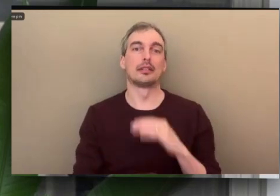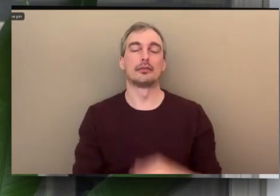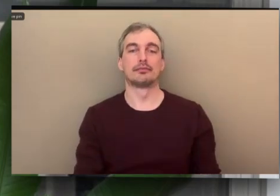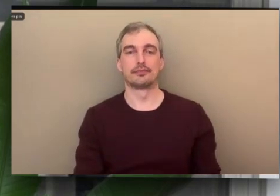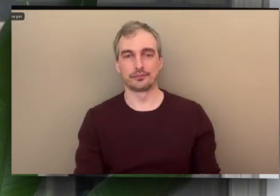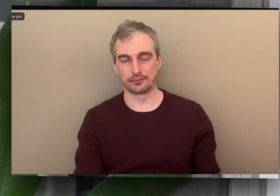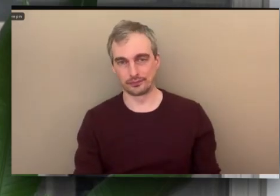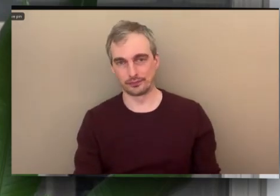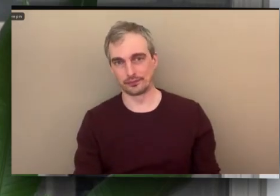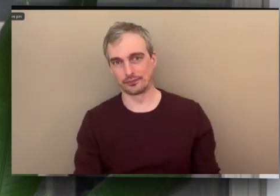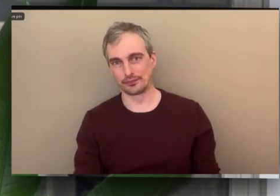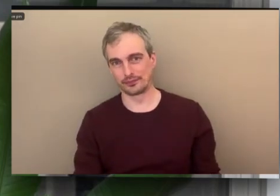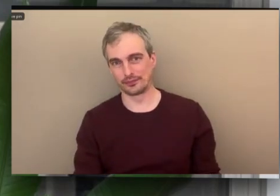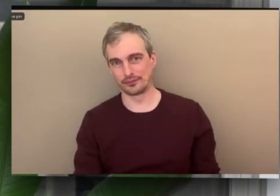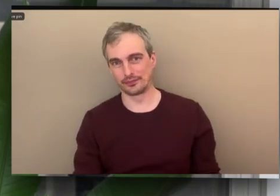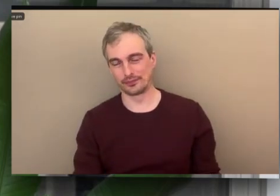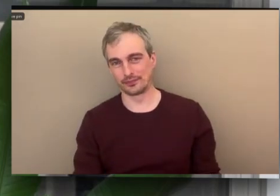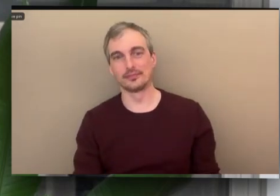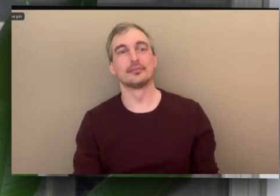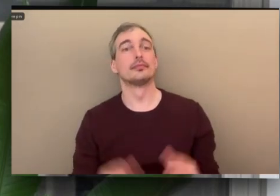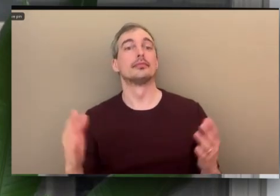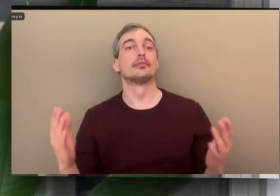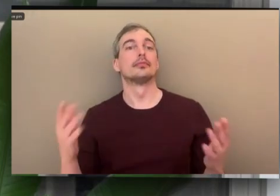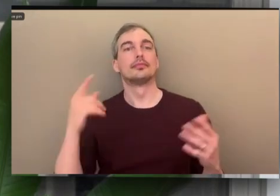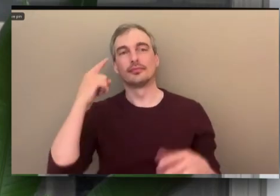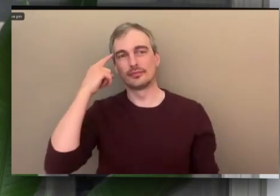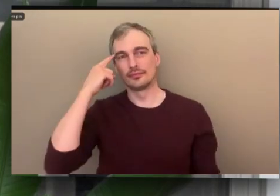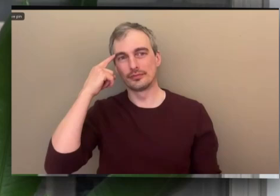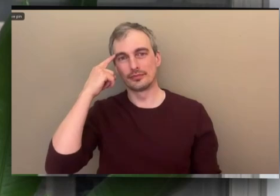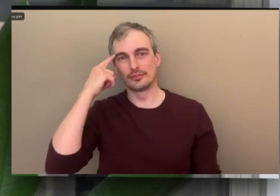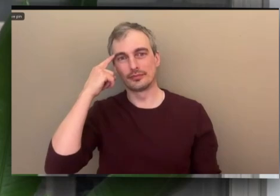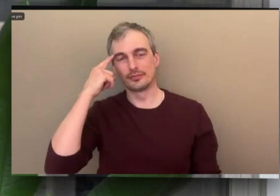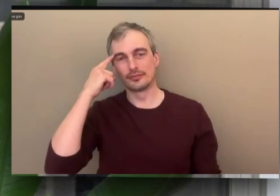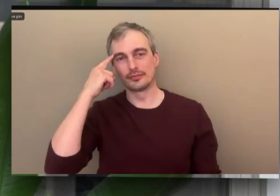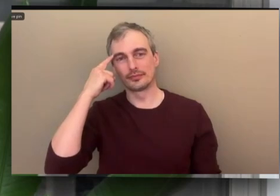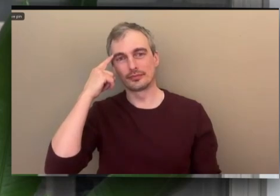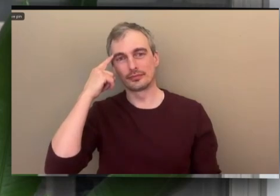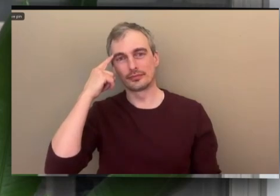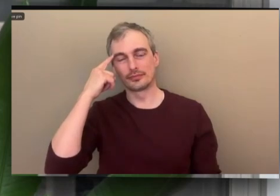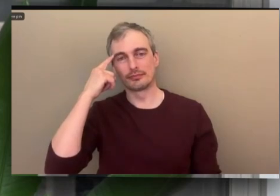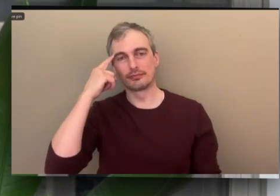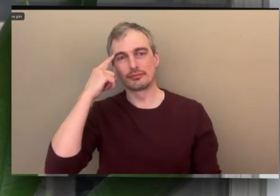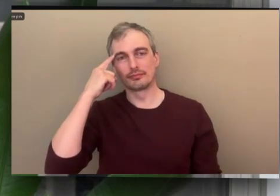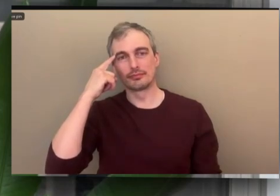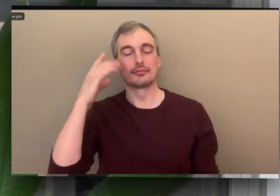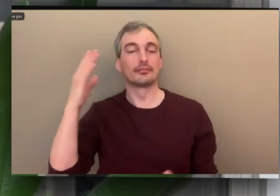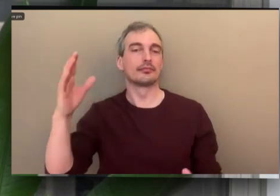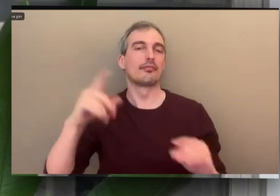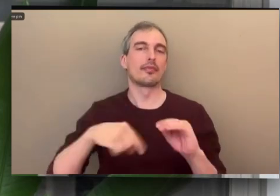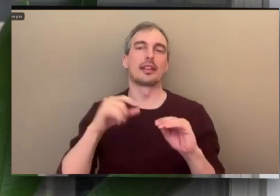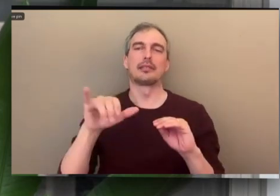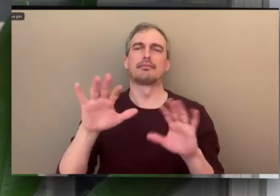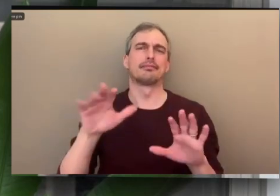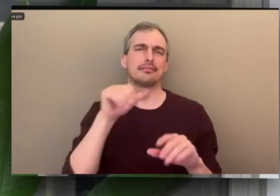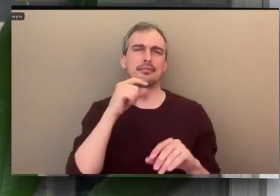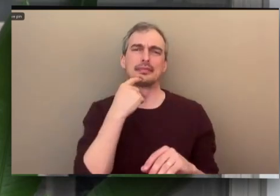When it comes to that, there is not... Listen... Not everybody is doing this. I have yet to see this happen.